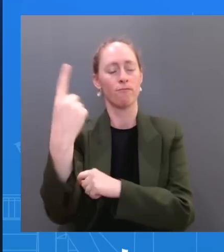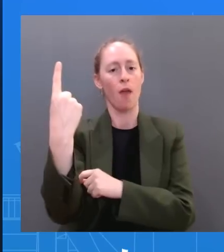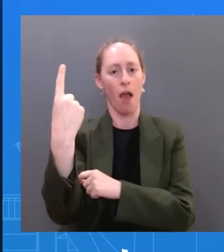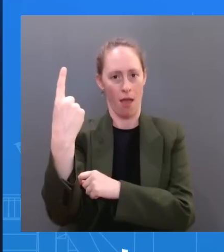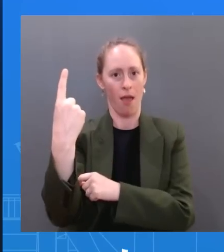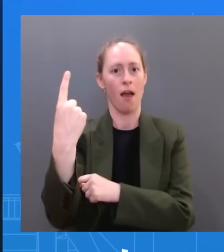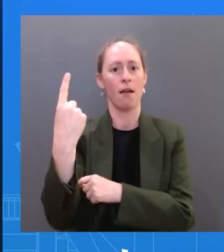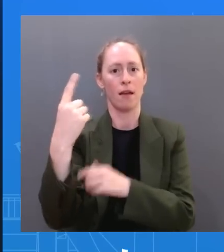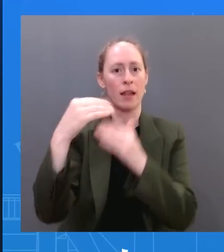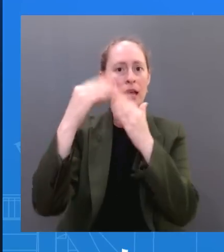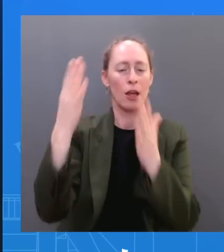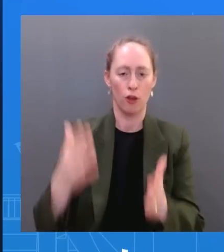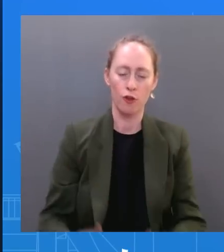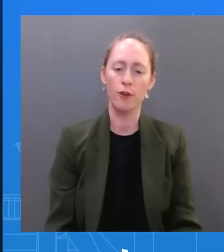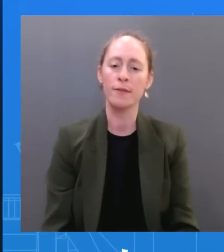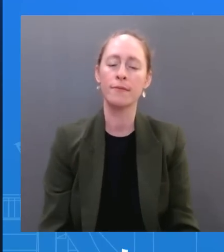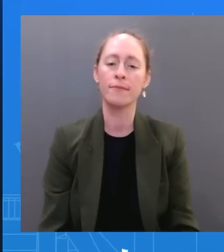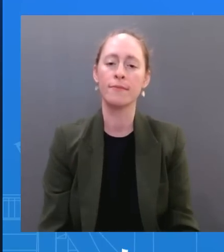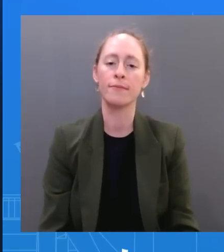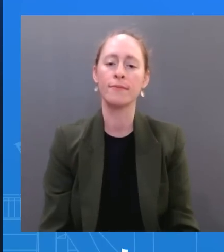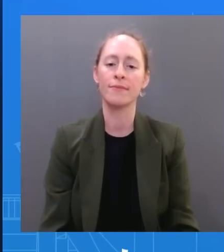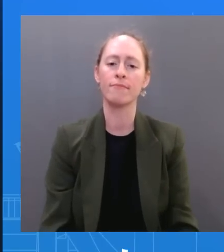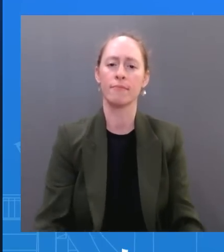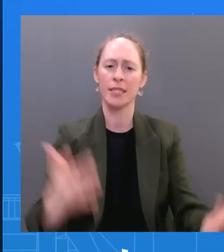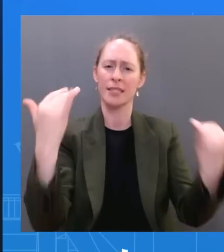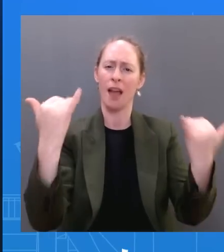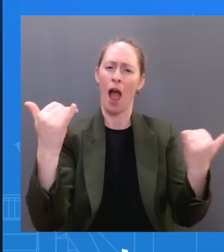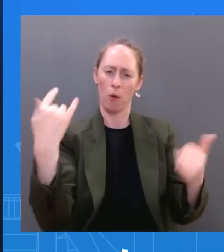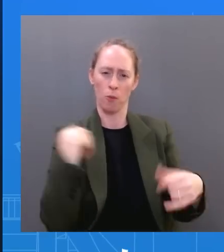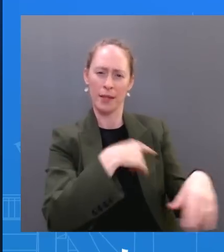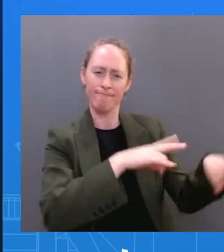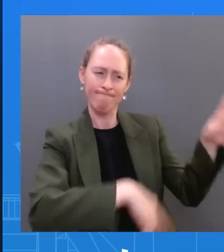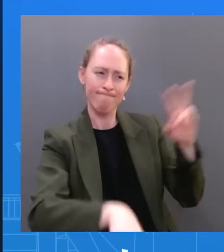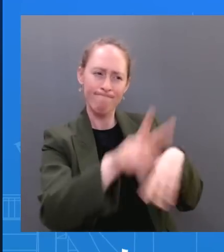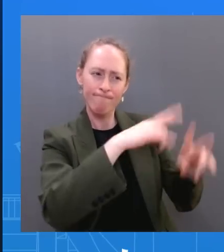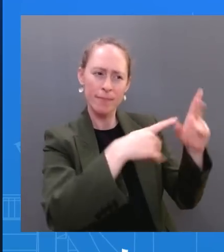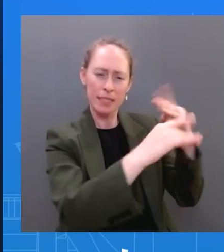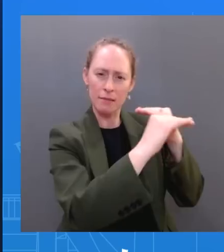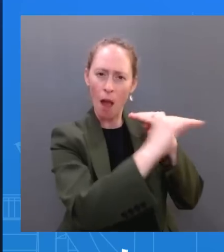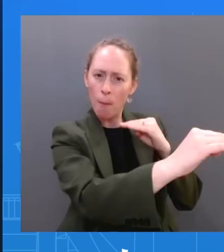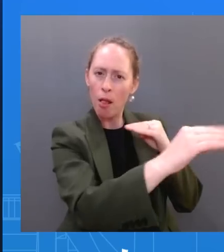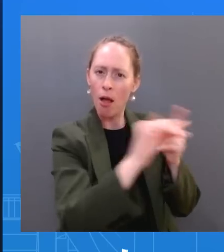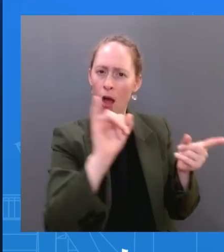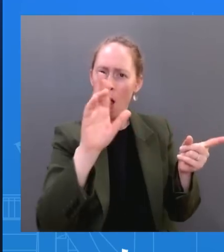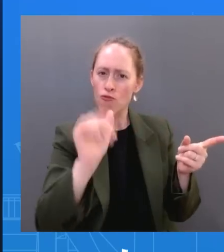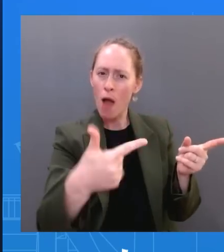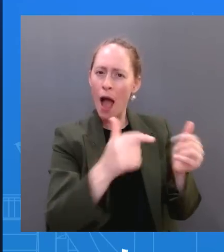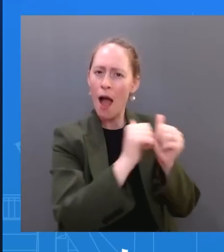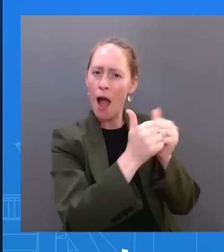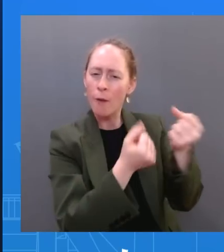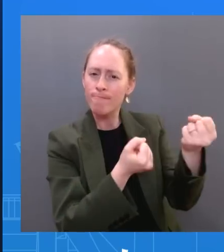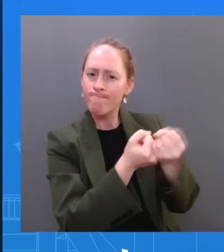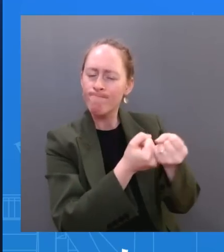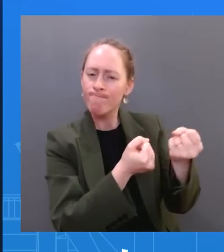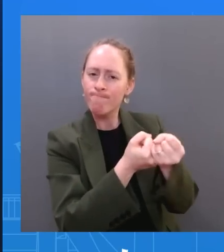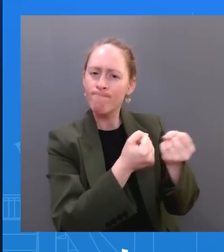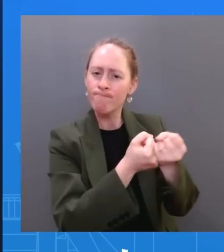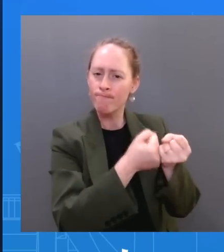We've reunited our partners to ensure that it's Iran, not the United States, that is isolated until it returns to the nuclear deal.